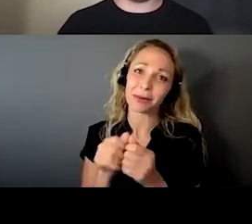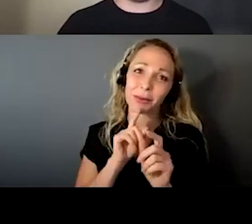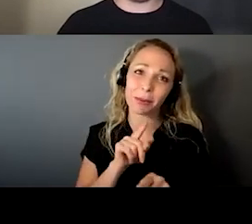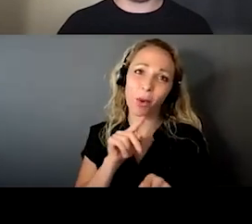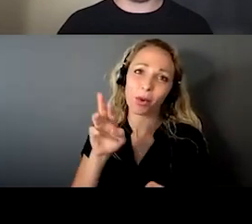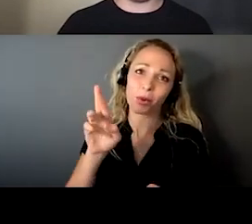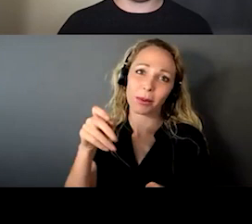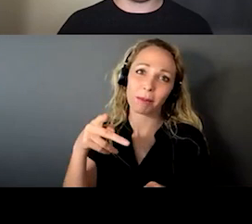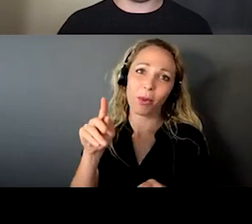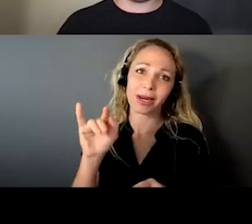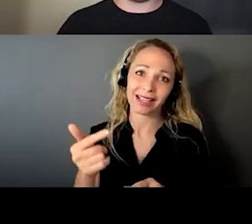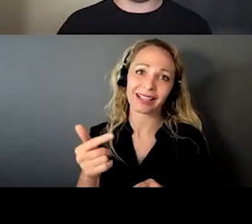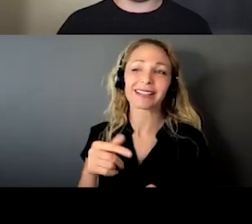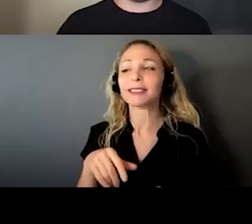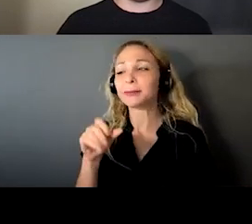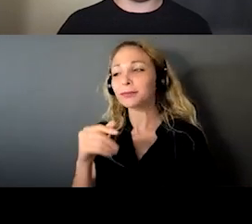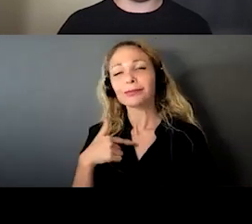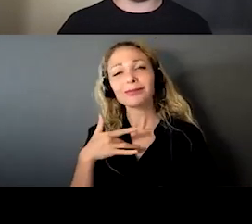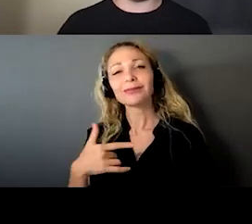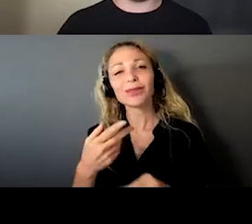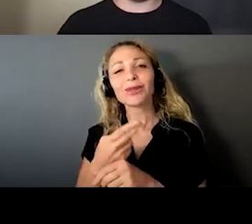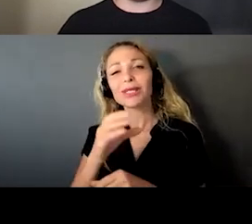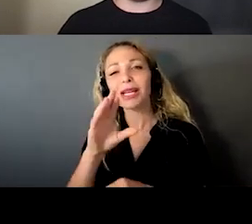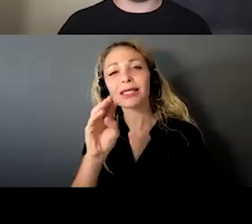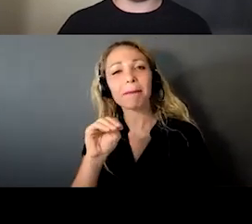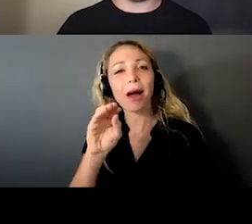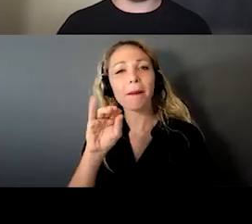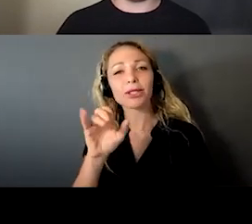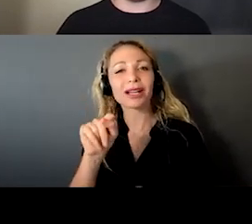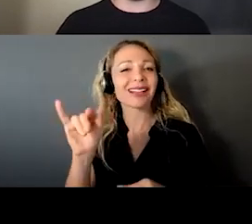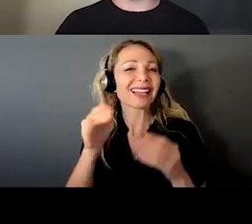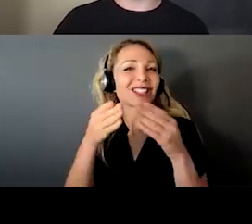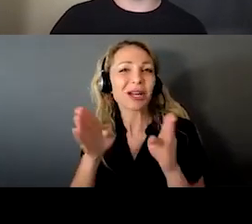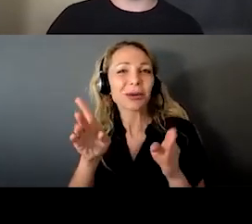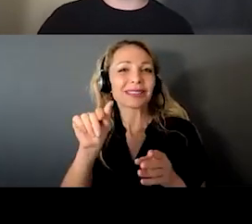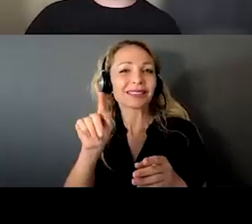AND USE A CUSTOM OBJECT AS A GENERAL DATA POINT AND IT HELPS US DO A BUNCH OF REPORTS.